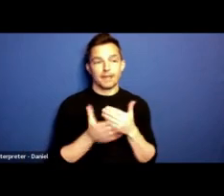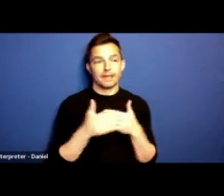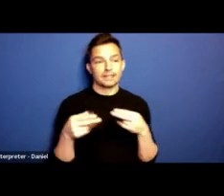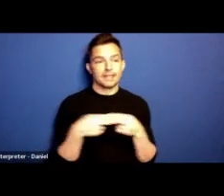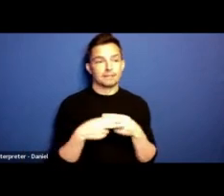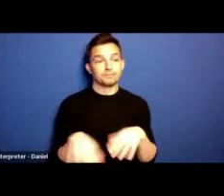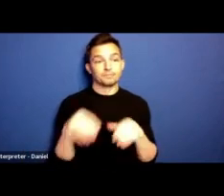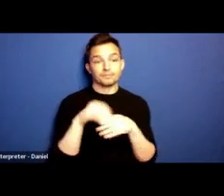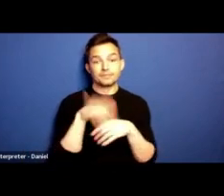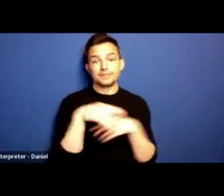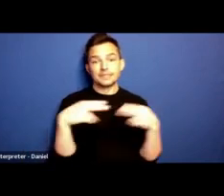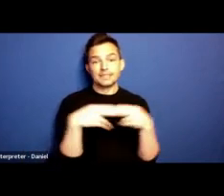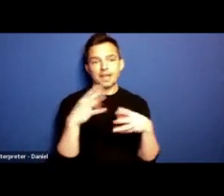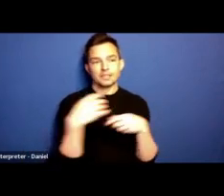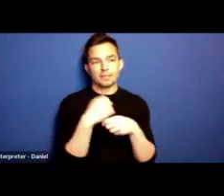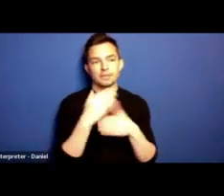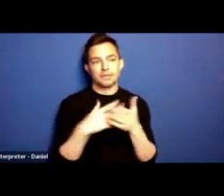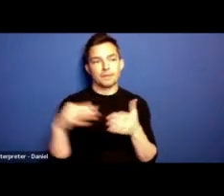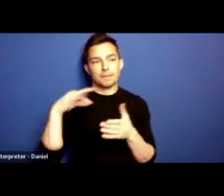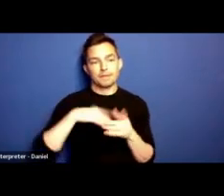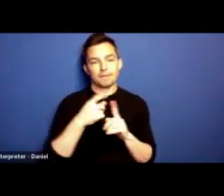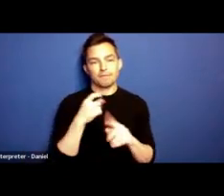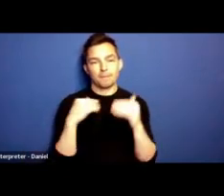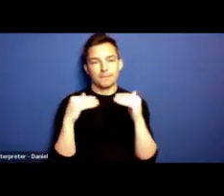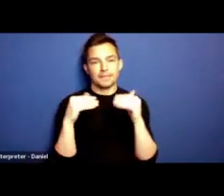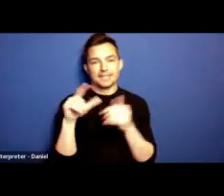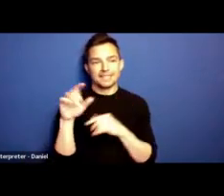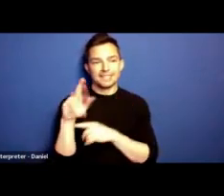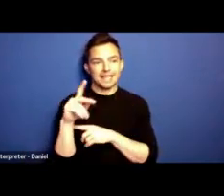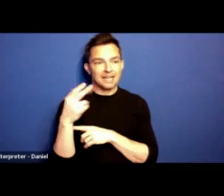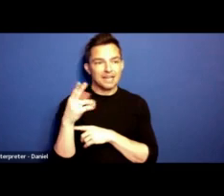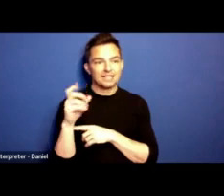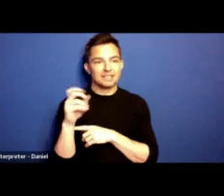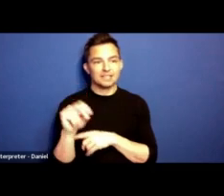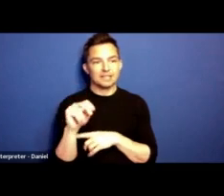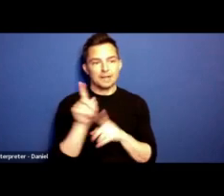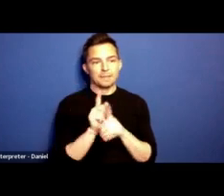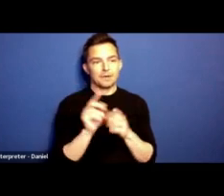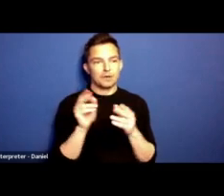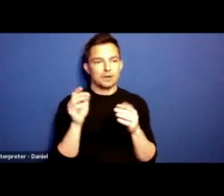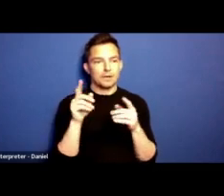In this slide, I'll summarize some of the benefits which come from Zack Hudson, Program Manager Peer Mentoring and Brain Injury Alliance of Colorado,